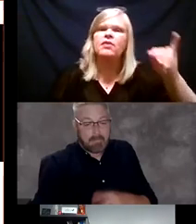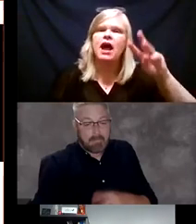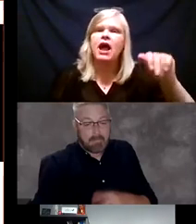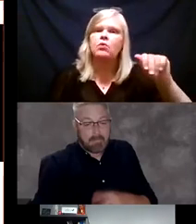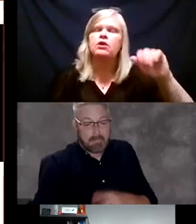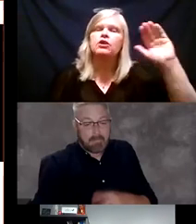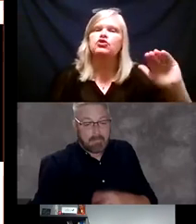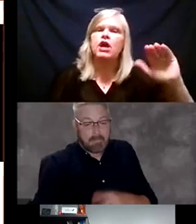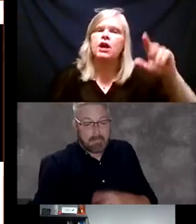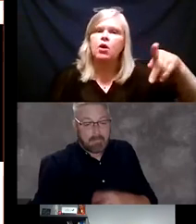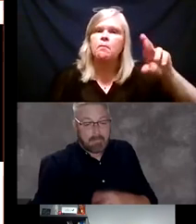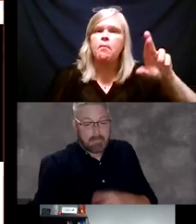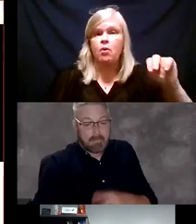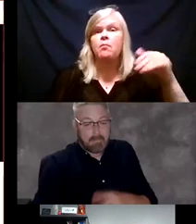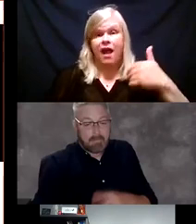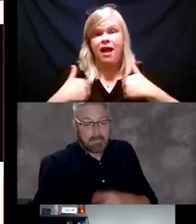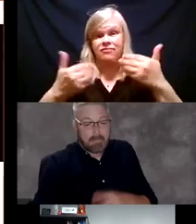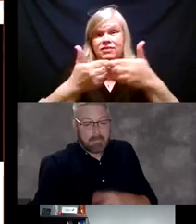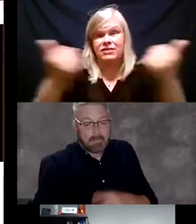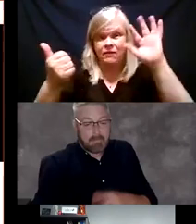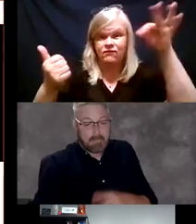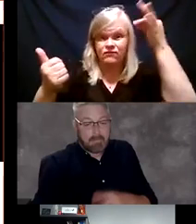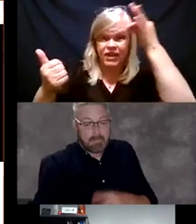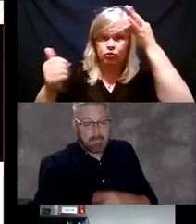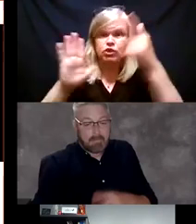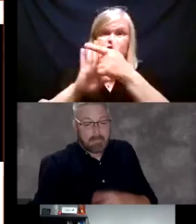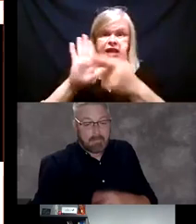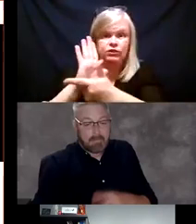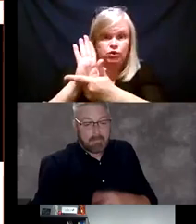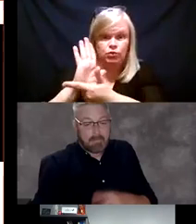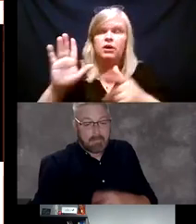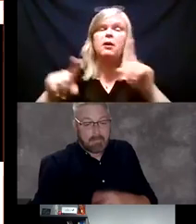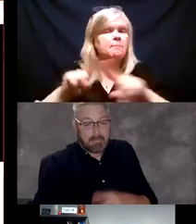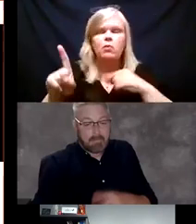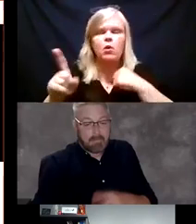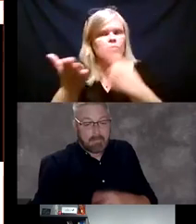STATUTE. THERE'S A SEPARATE FEDERAL STATUTE THAT WE WON'T GET INTO TODAY BECAUSE THIS IS FOCUSED ON